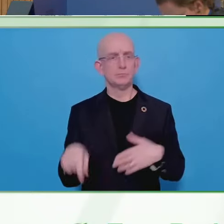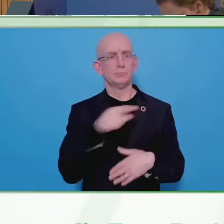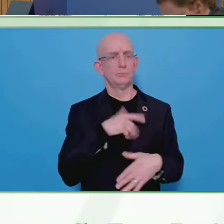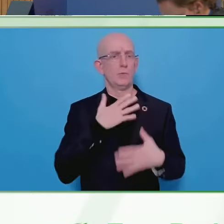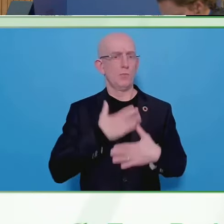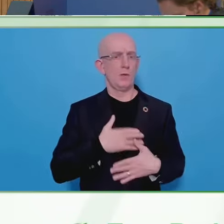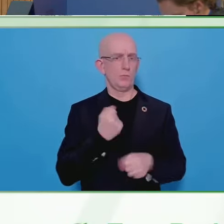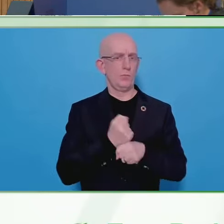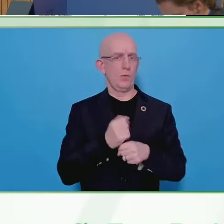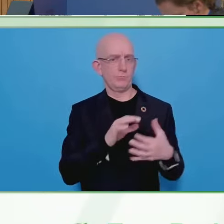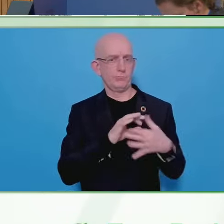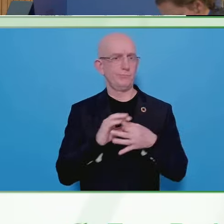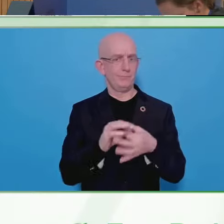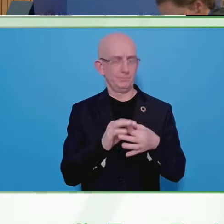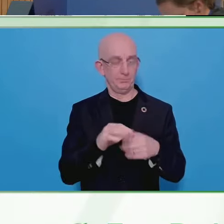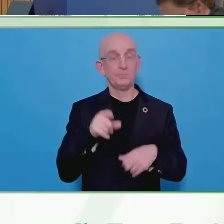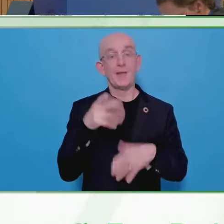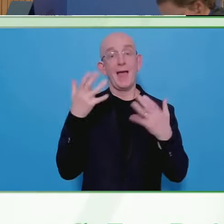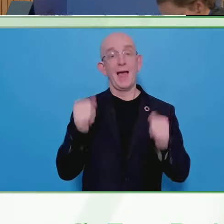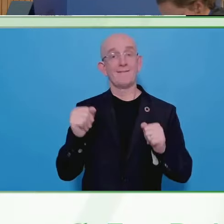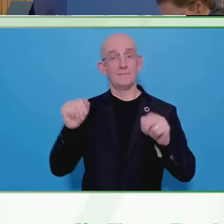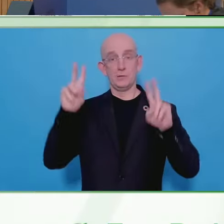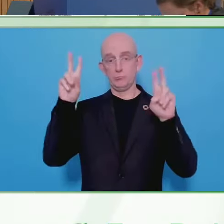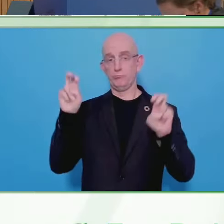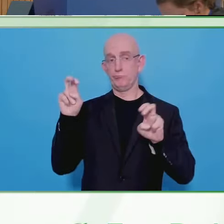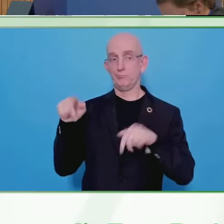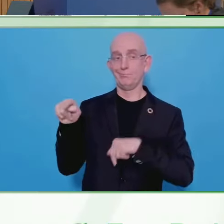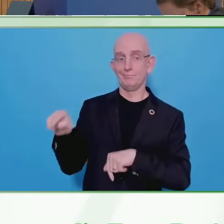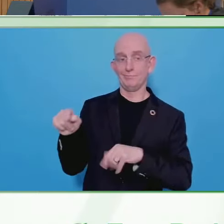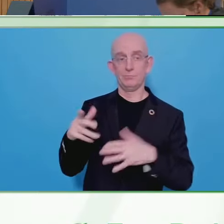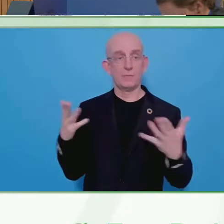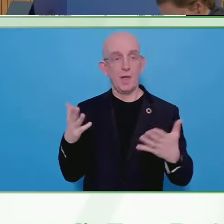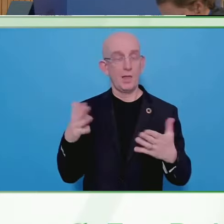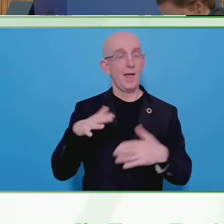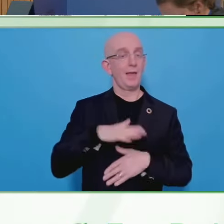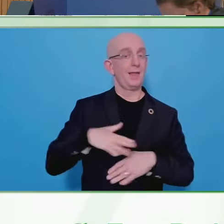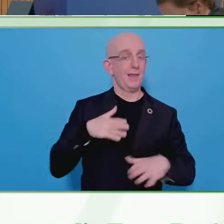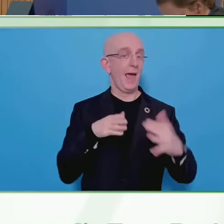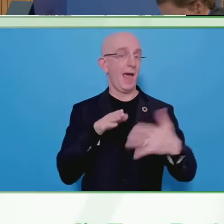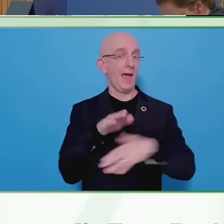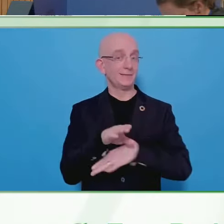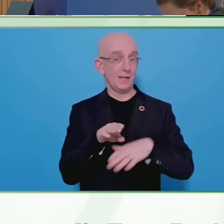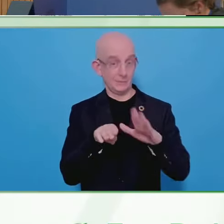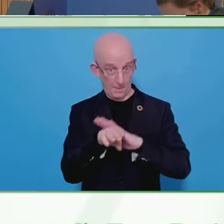I won't bore you to death, but between 1.3 and 1.7 million people